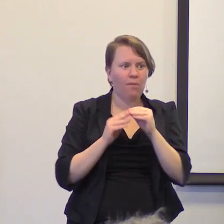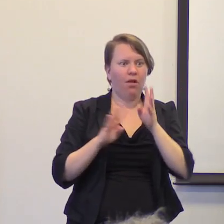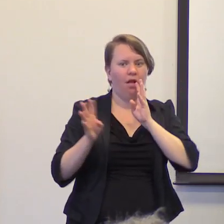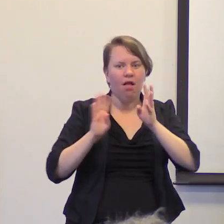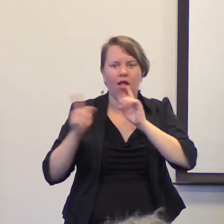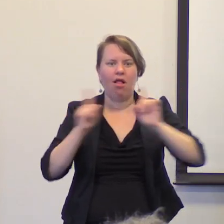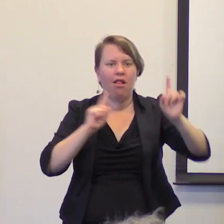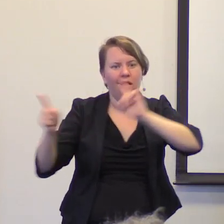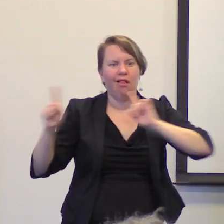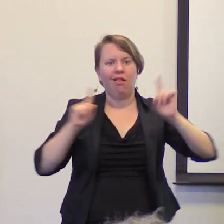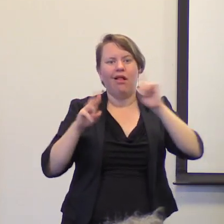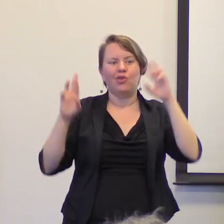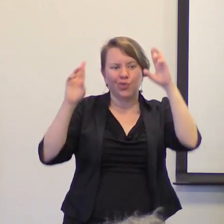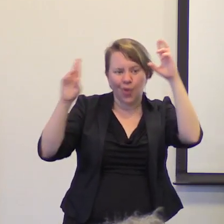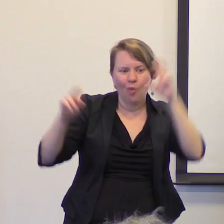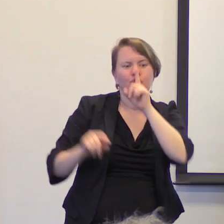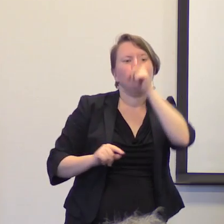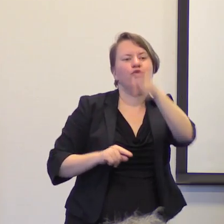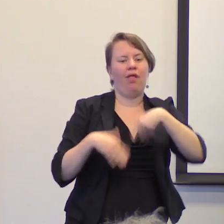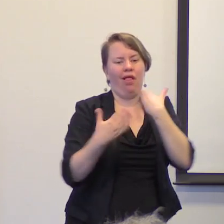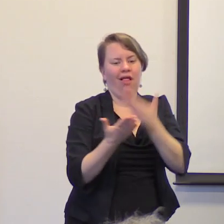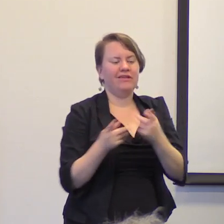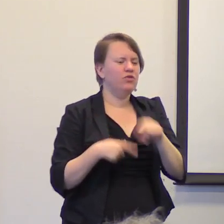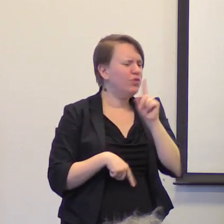as opposed to saying to people, "You can't say that, it's too hateful."